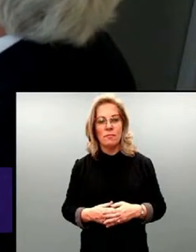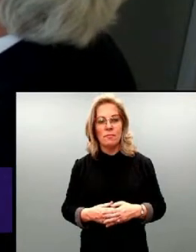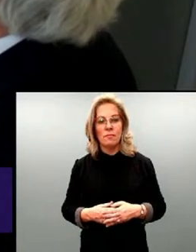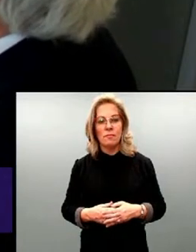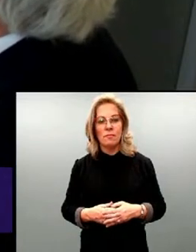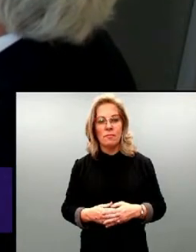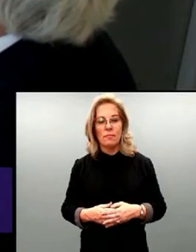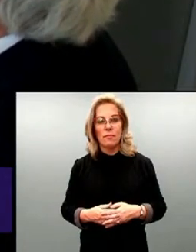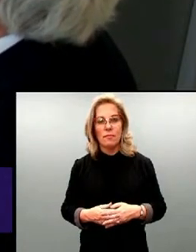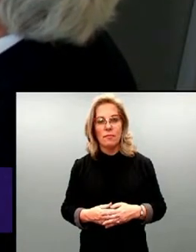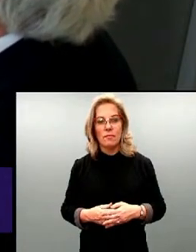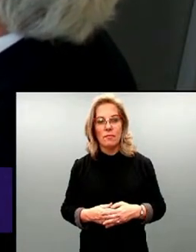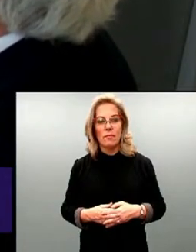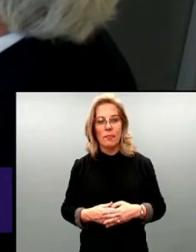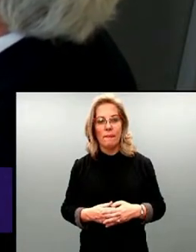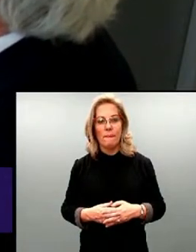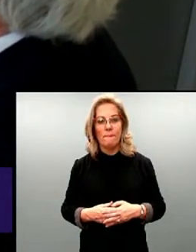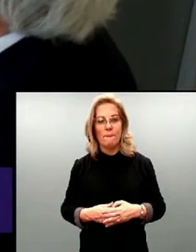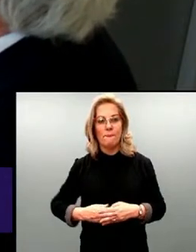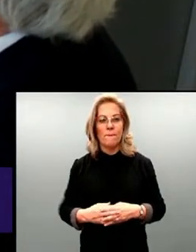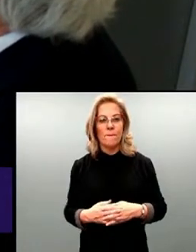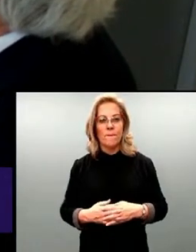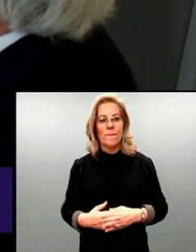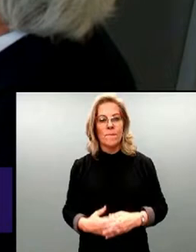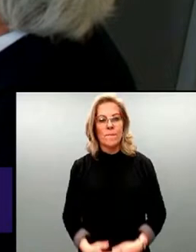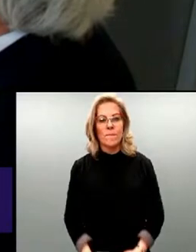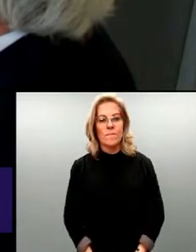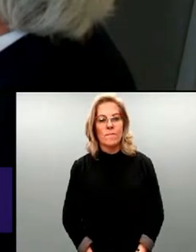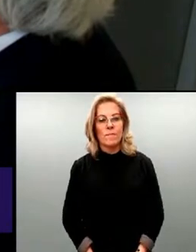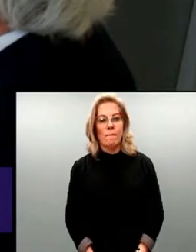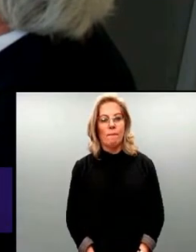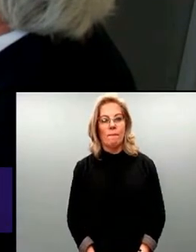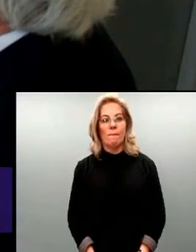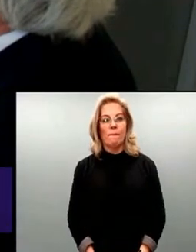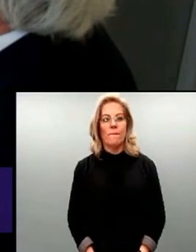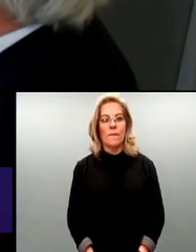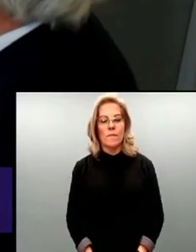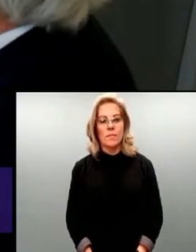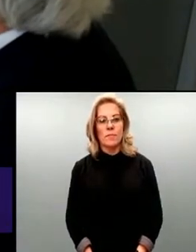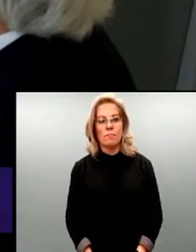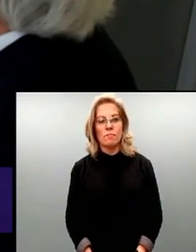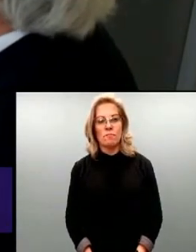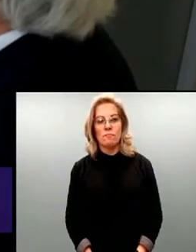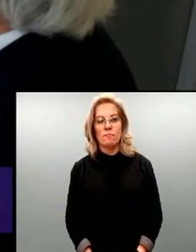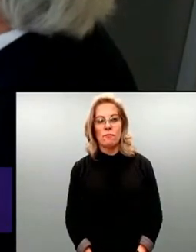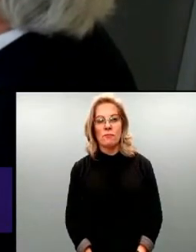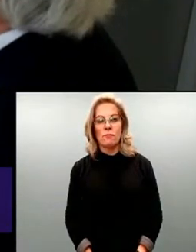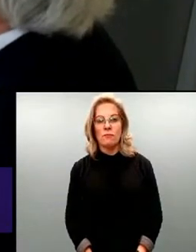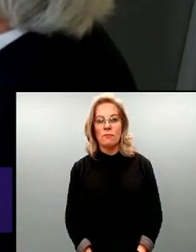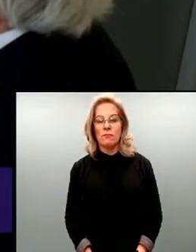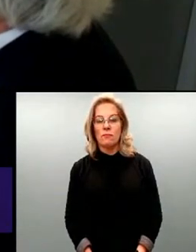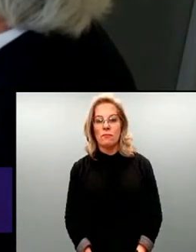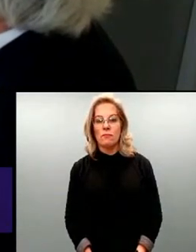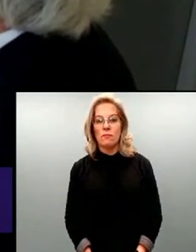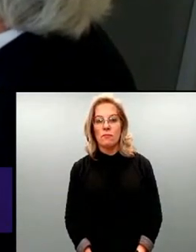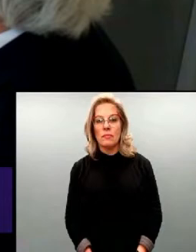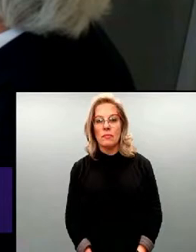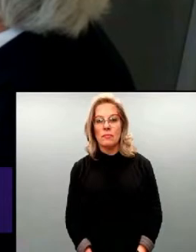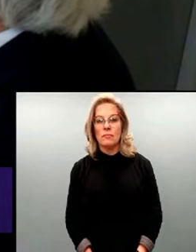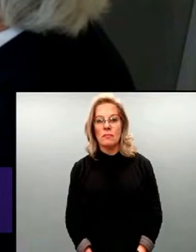of TV. So, the prison channel would be able to have information that they could